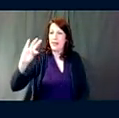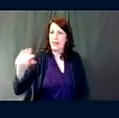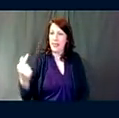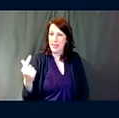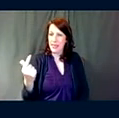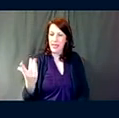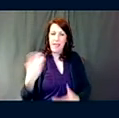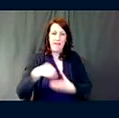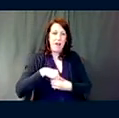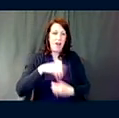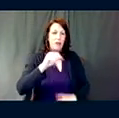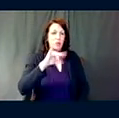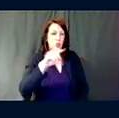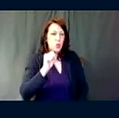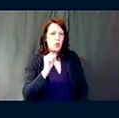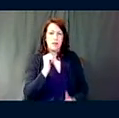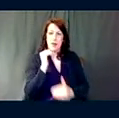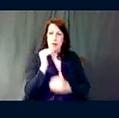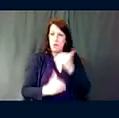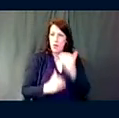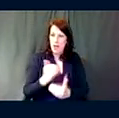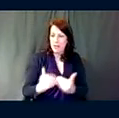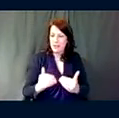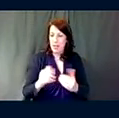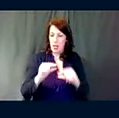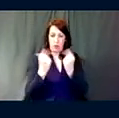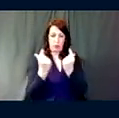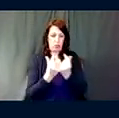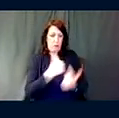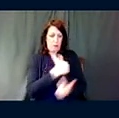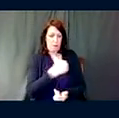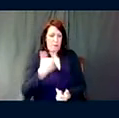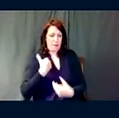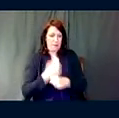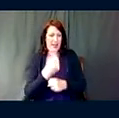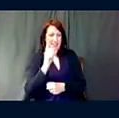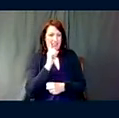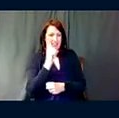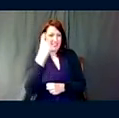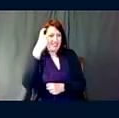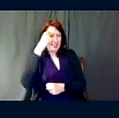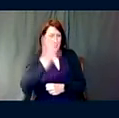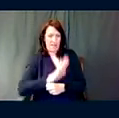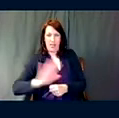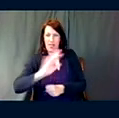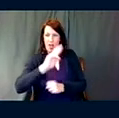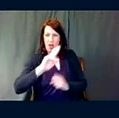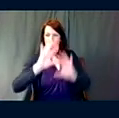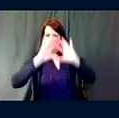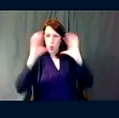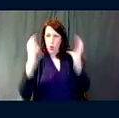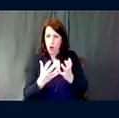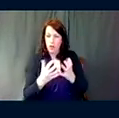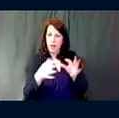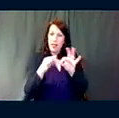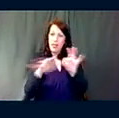THING. IT INVOLVES TOOLS AND PROCESSES, THROUGH WHICH GROUP MEMBERS MAKE SENSE OF THEIR WORLD.